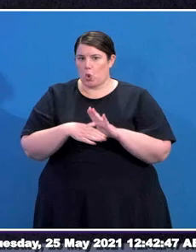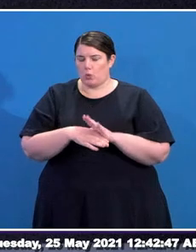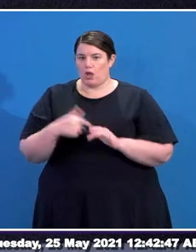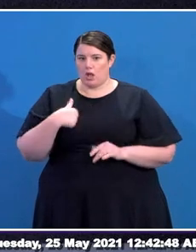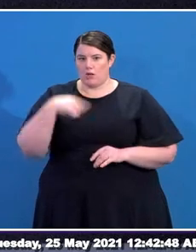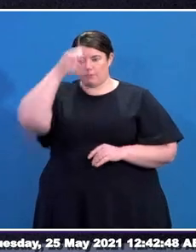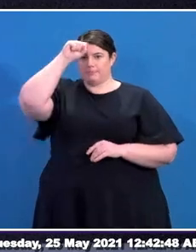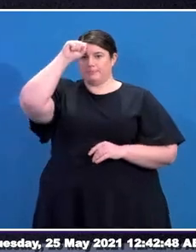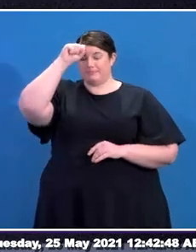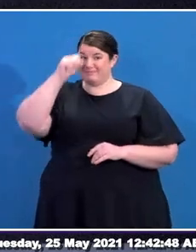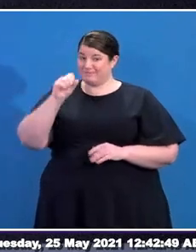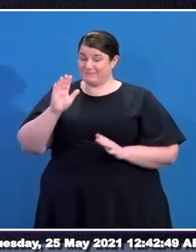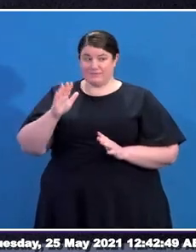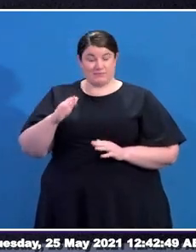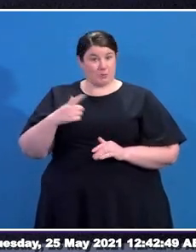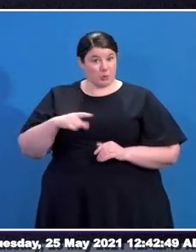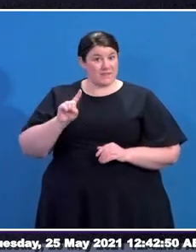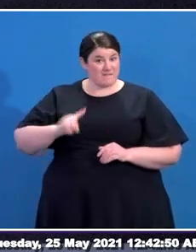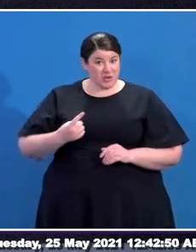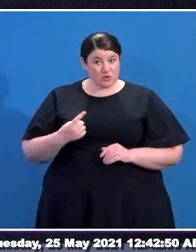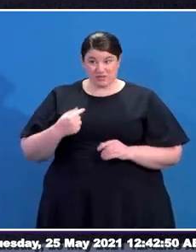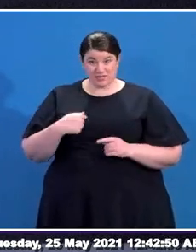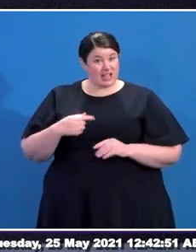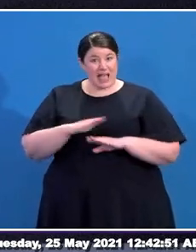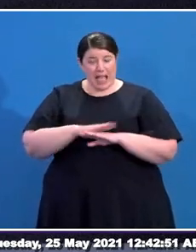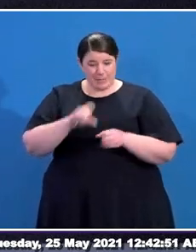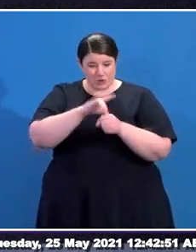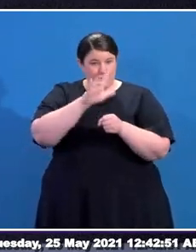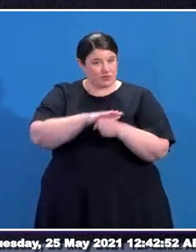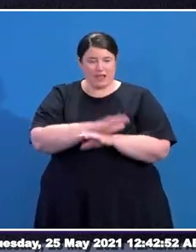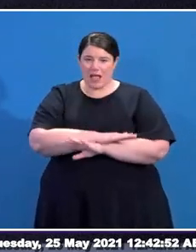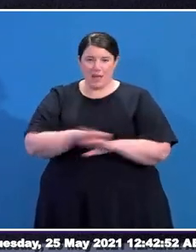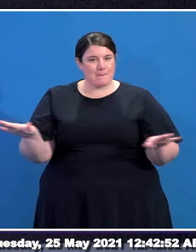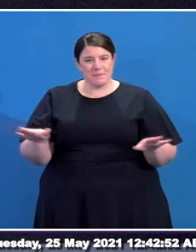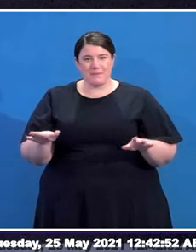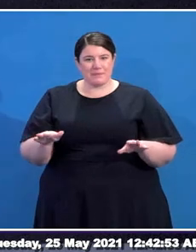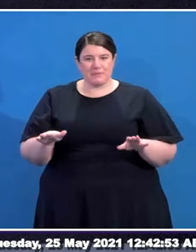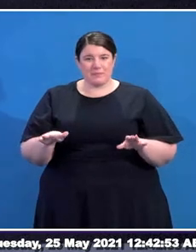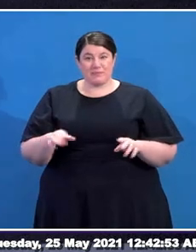First of all, he's not supposed to have fizzy drinks and, secondly, sugary drinks.